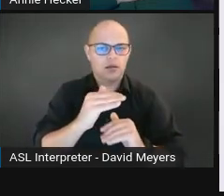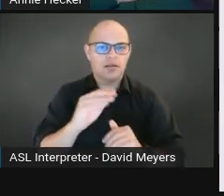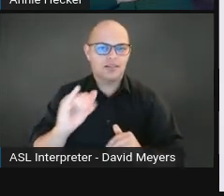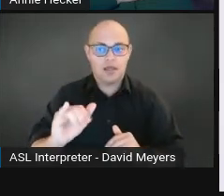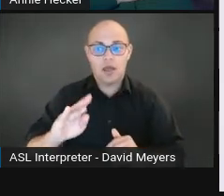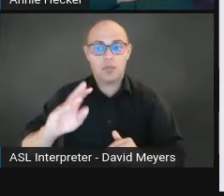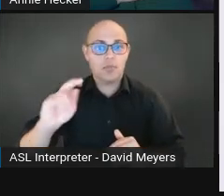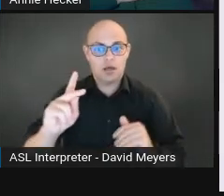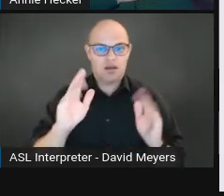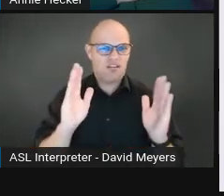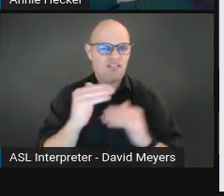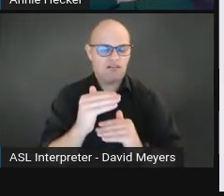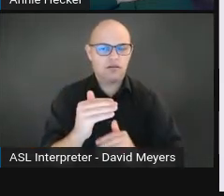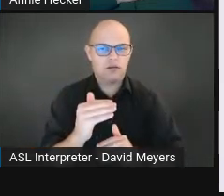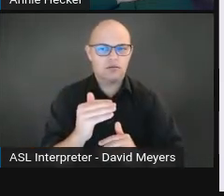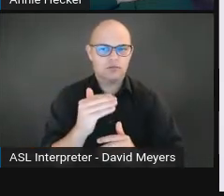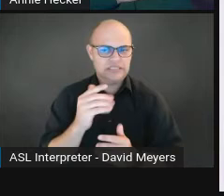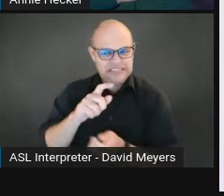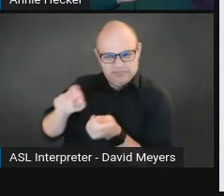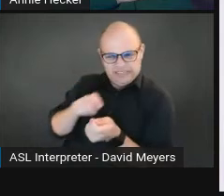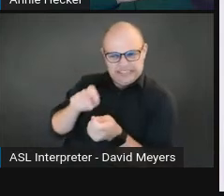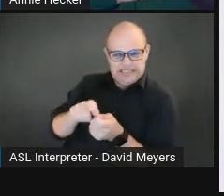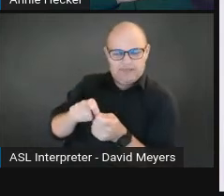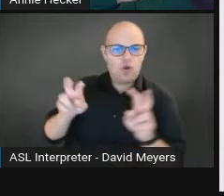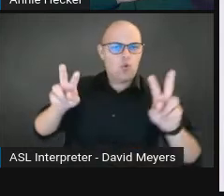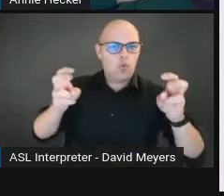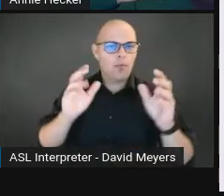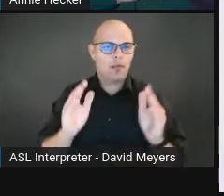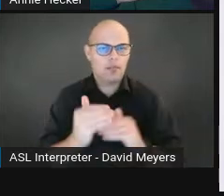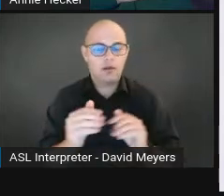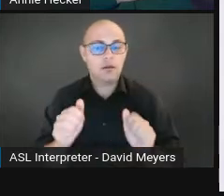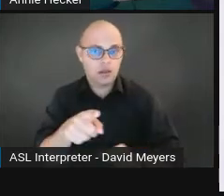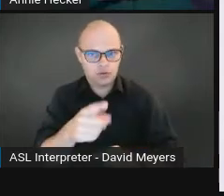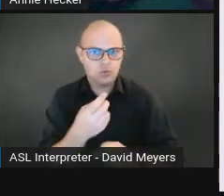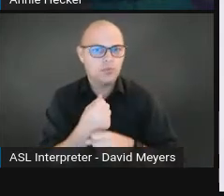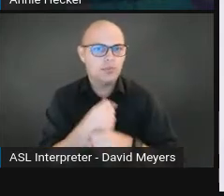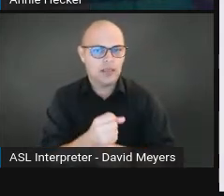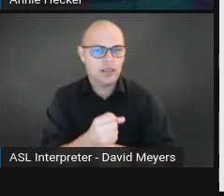who is using this quote block can only make the quote text